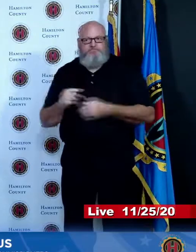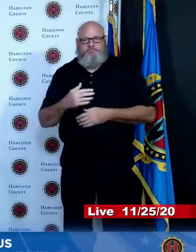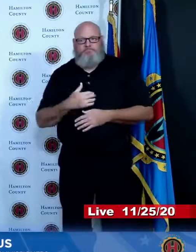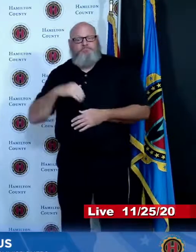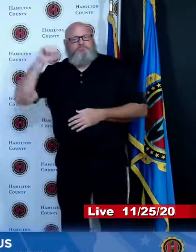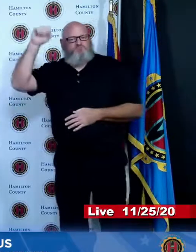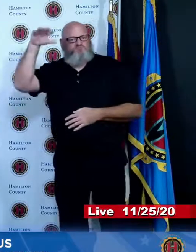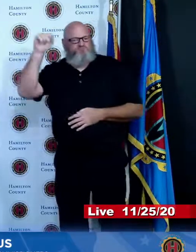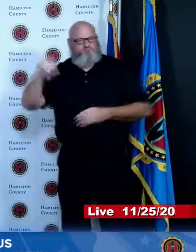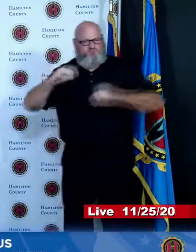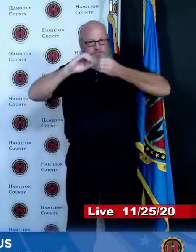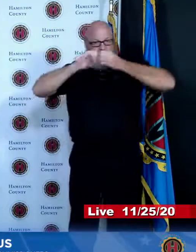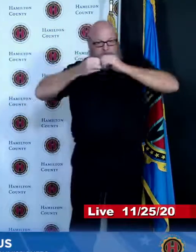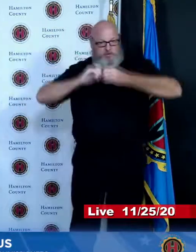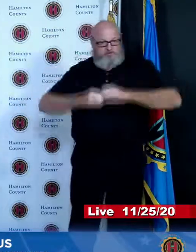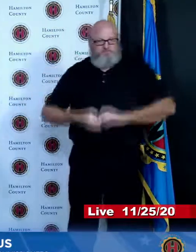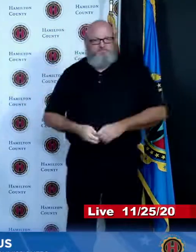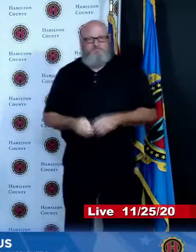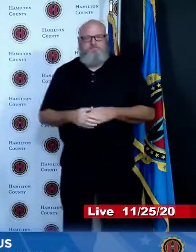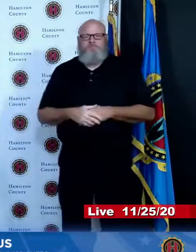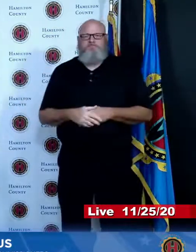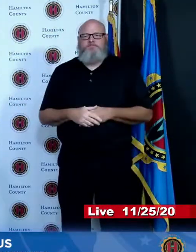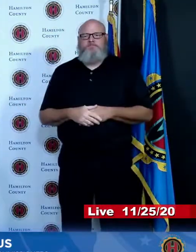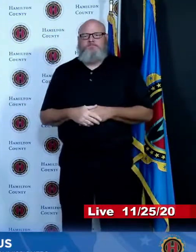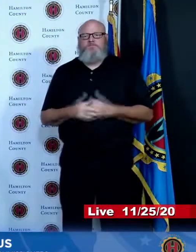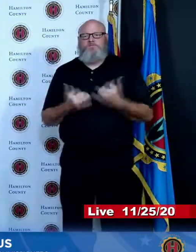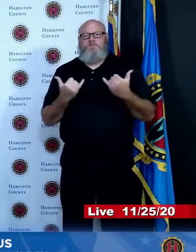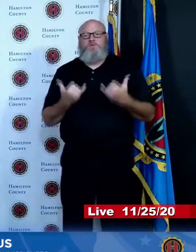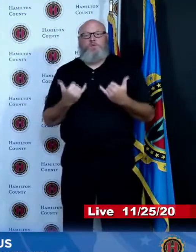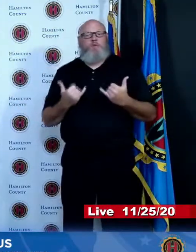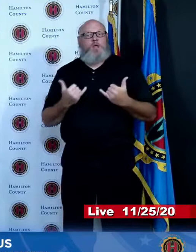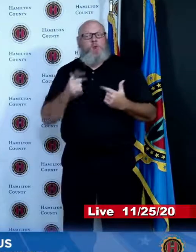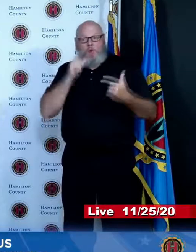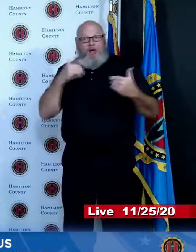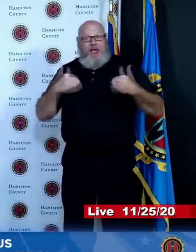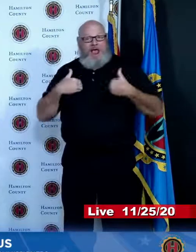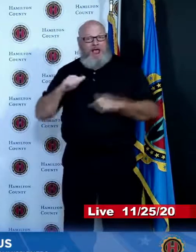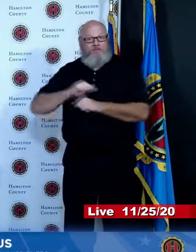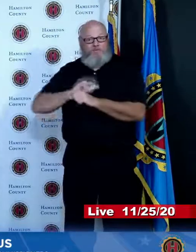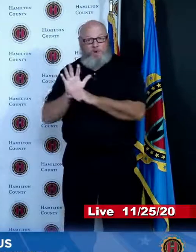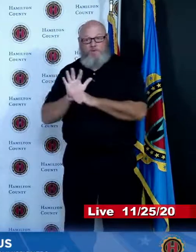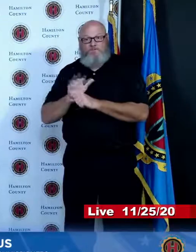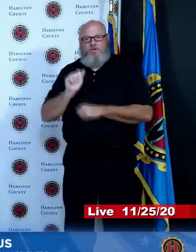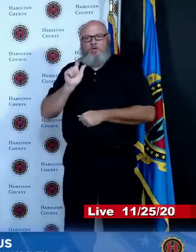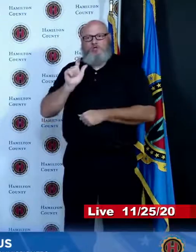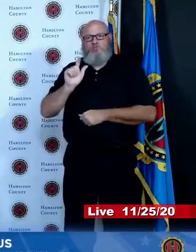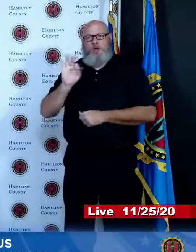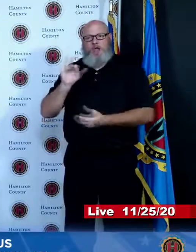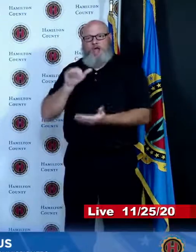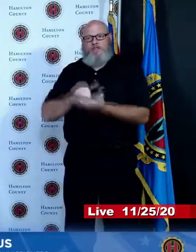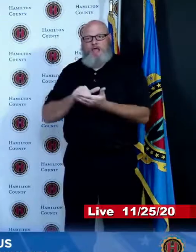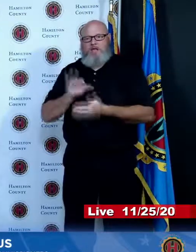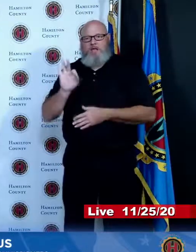as of today we've had 29,931 positive cases of Covid-19 in Hamilton County